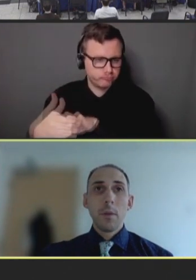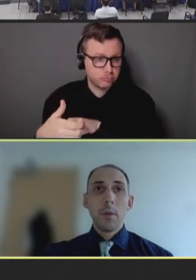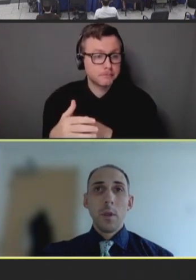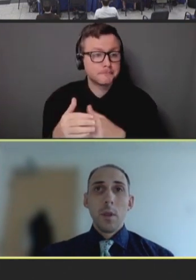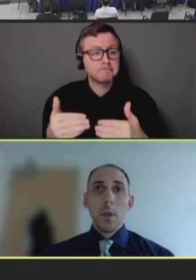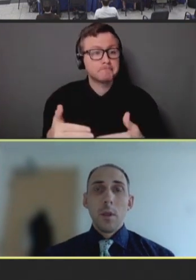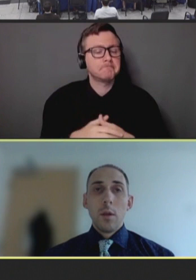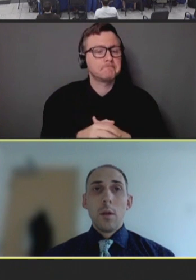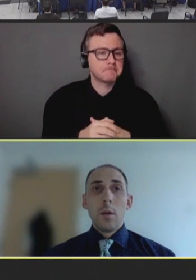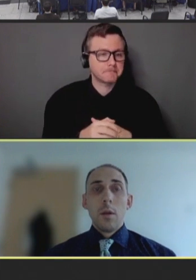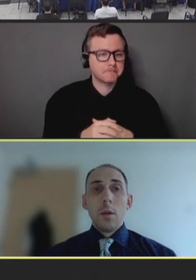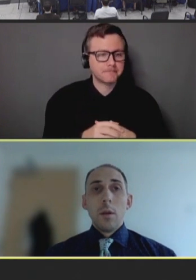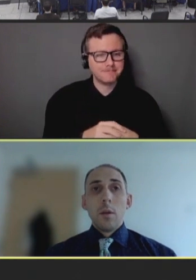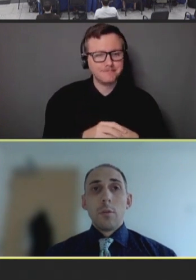Next slide.